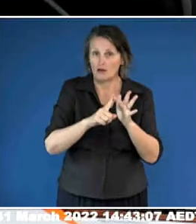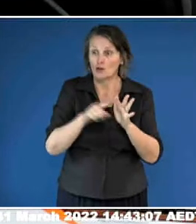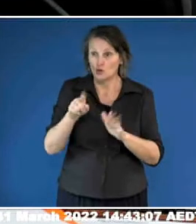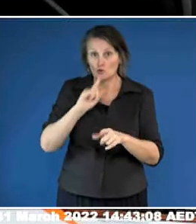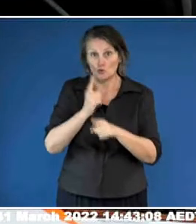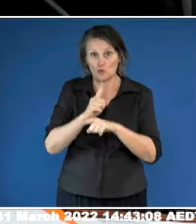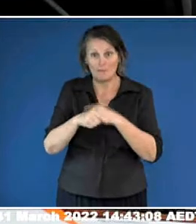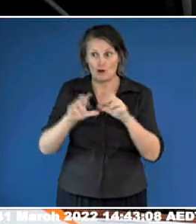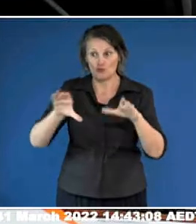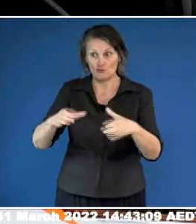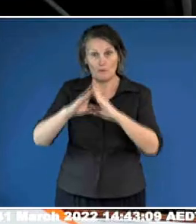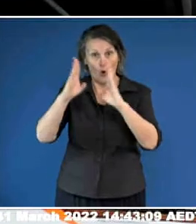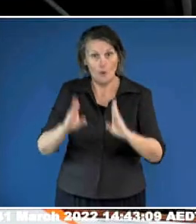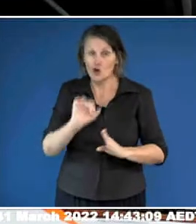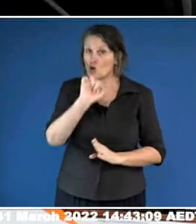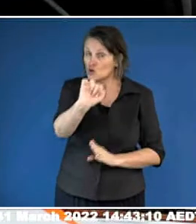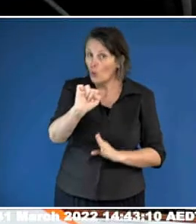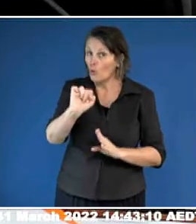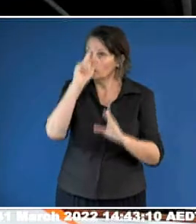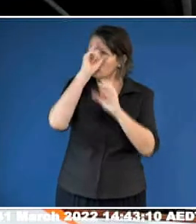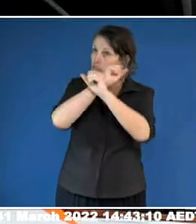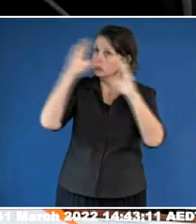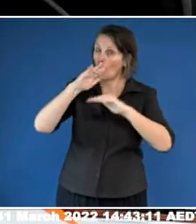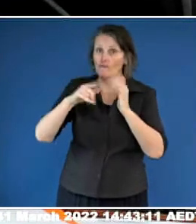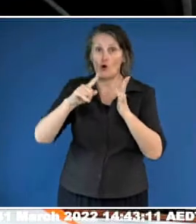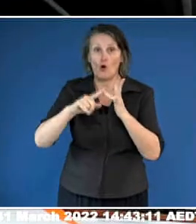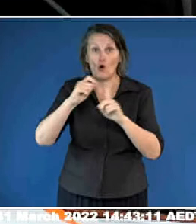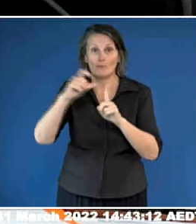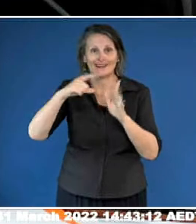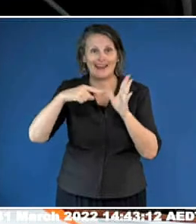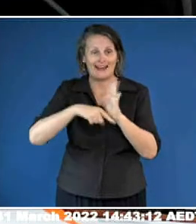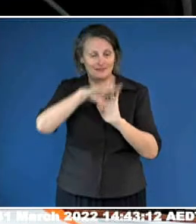What's WWDA's view about OPCAT and whether you think that would make a difference for